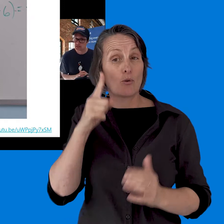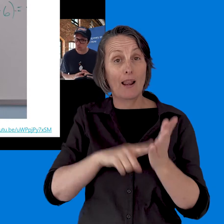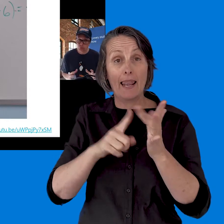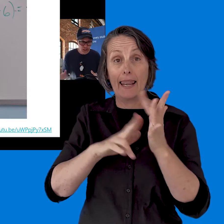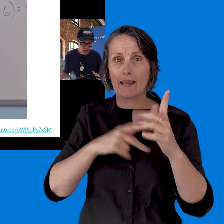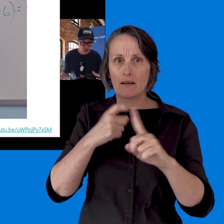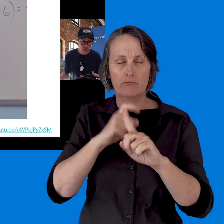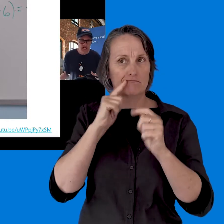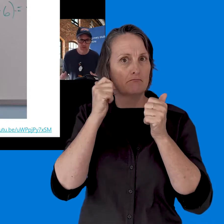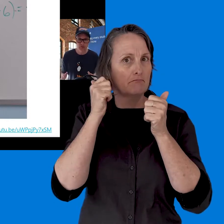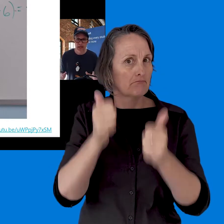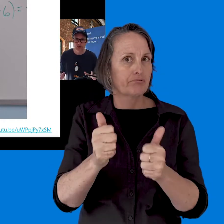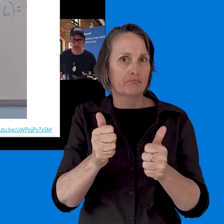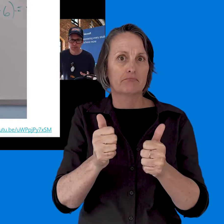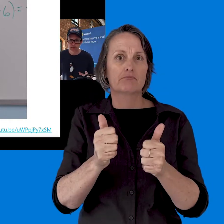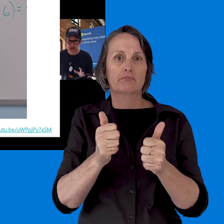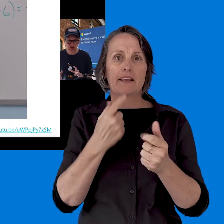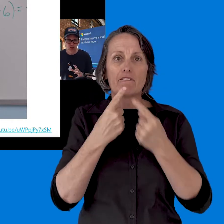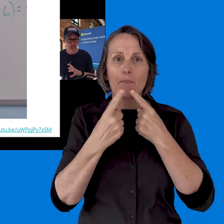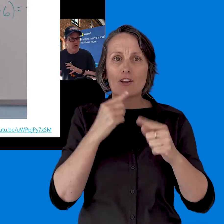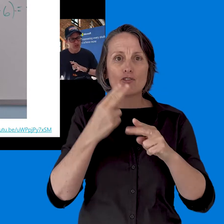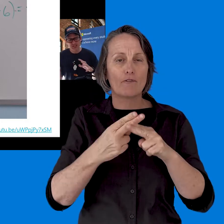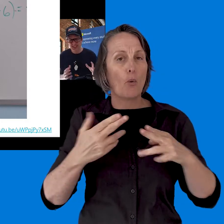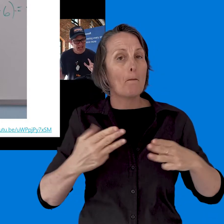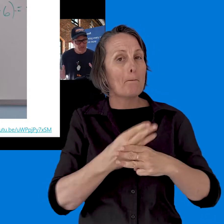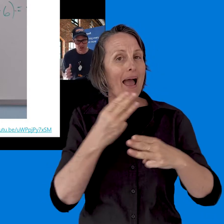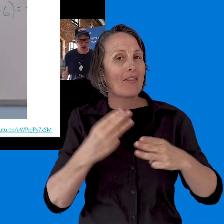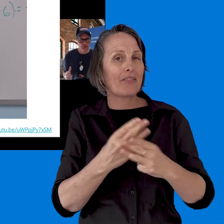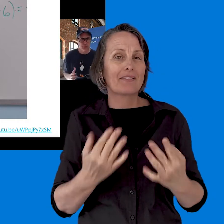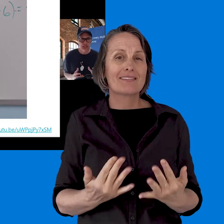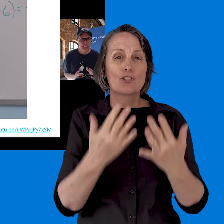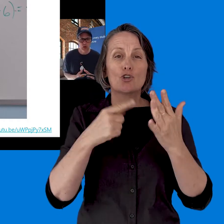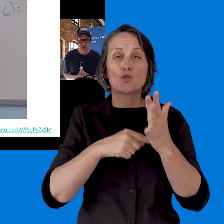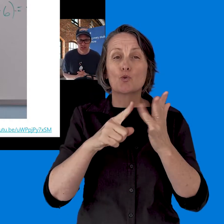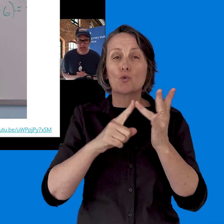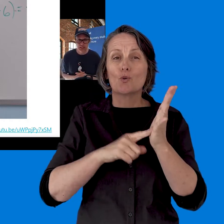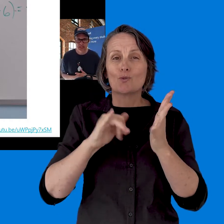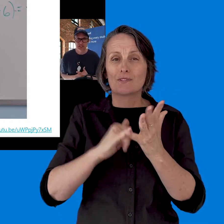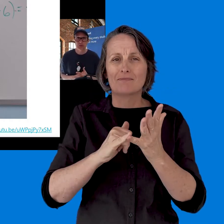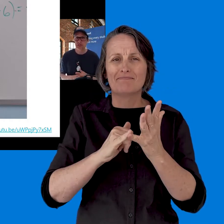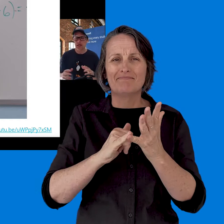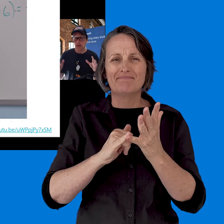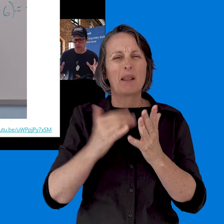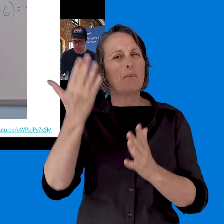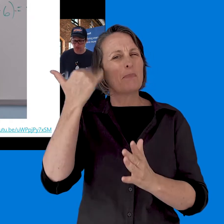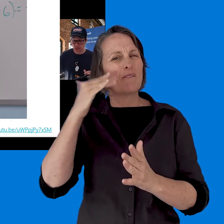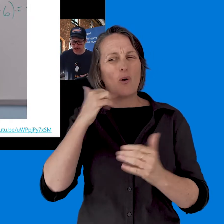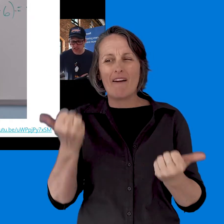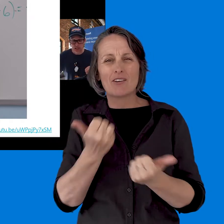there's some really cool stuff around Mac tools. We just didn't have time to really go into that in this series, but nevertheless,